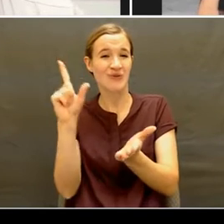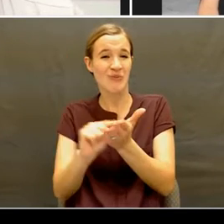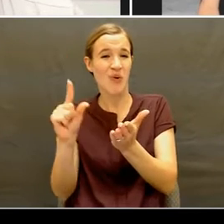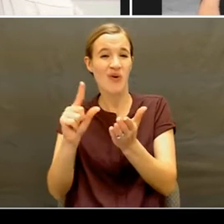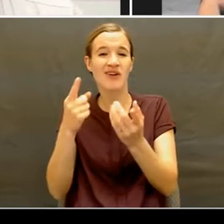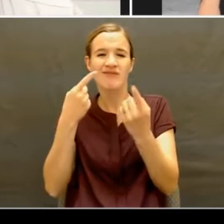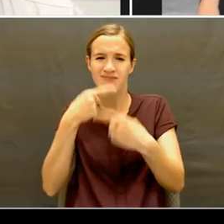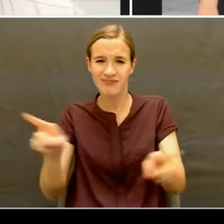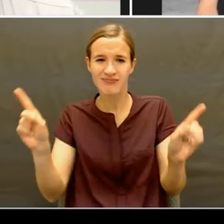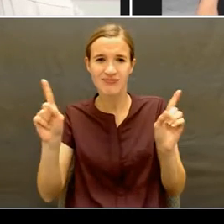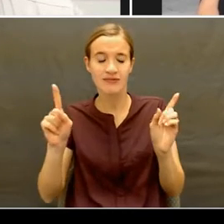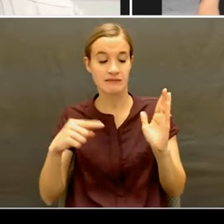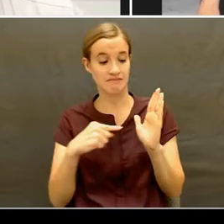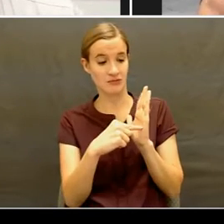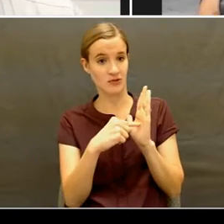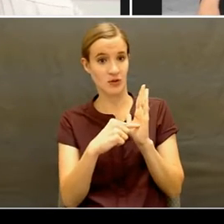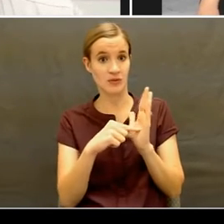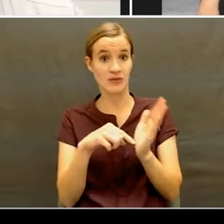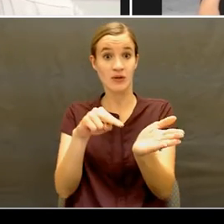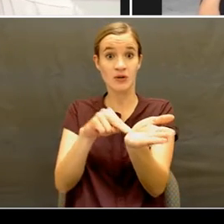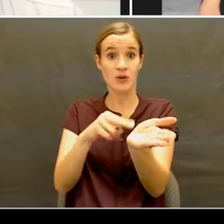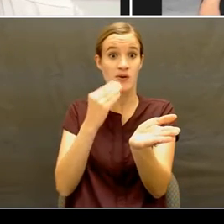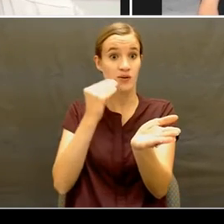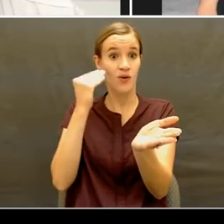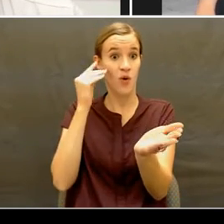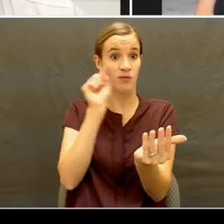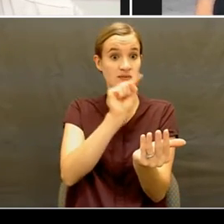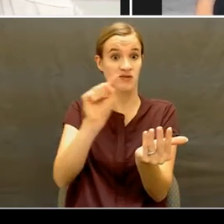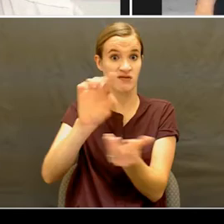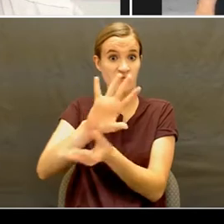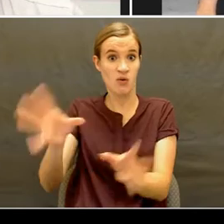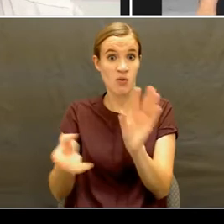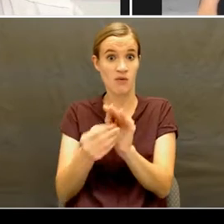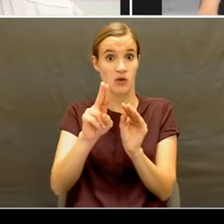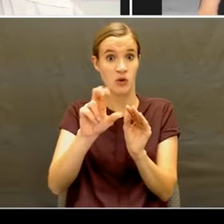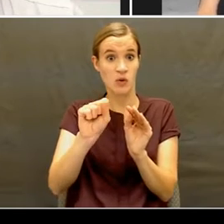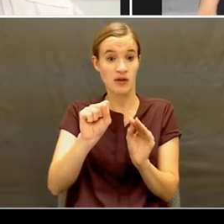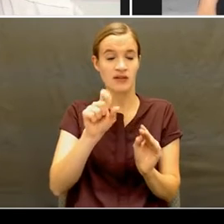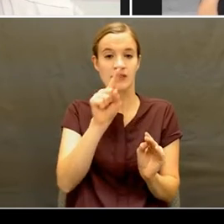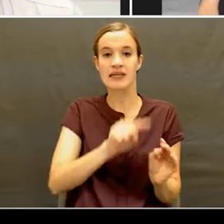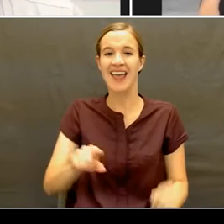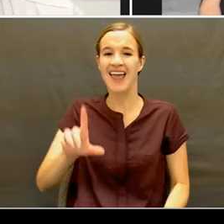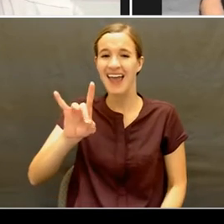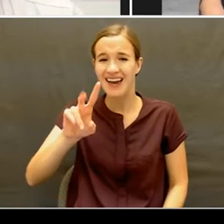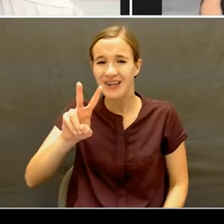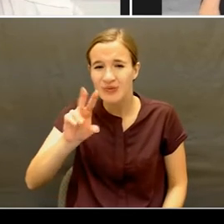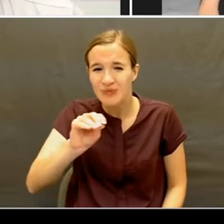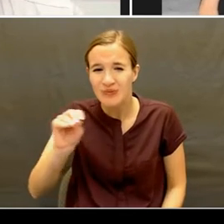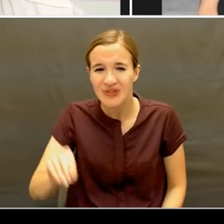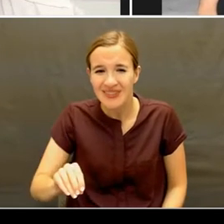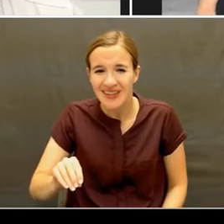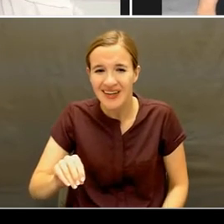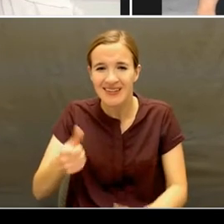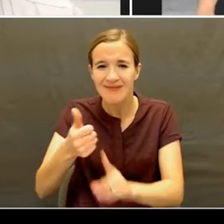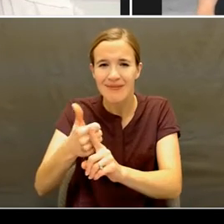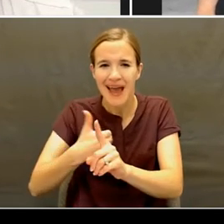nursing homes have been cited for infection. I mean, it's just like., well, this is just hotbeds